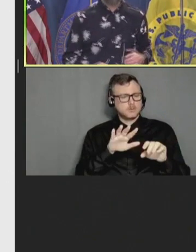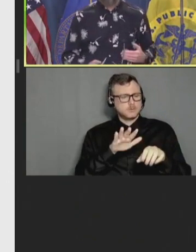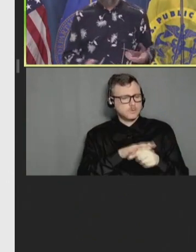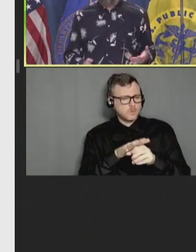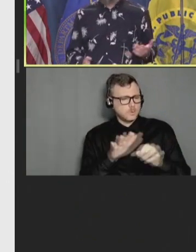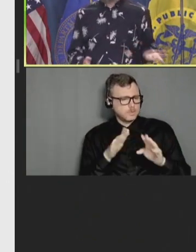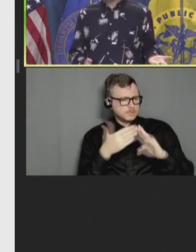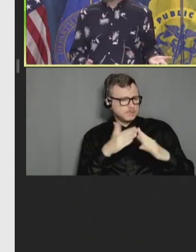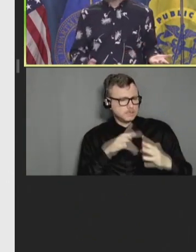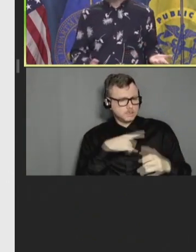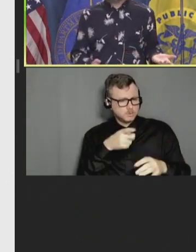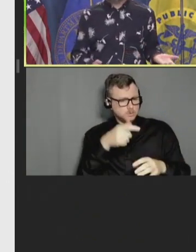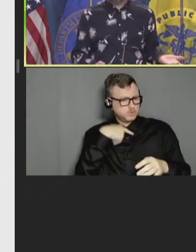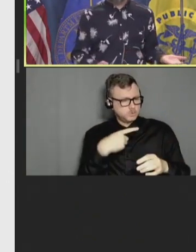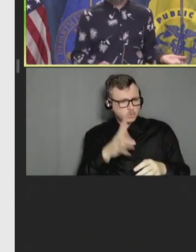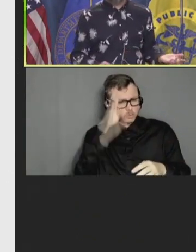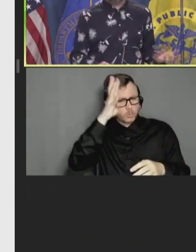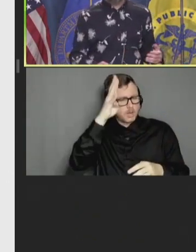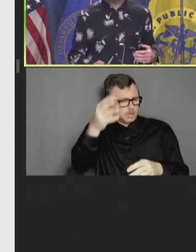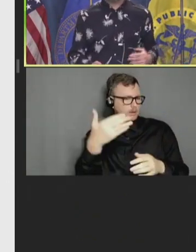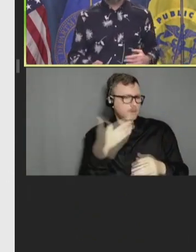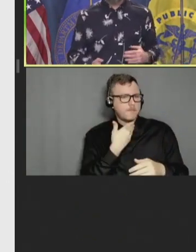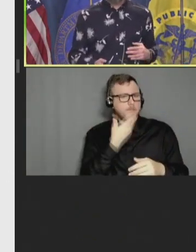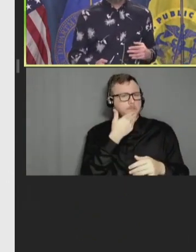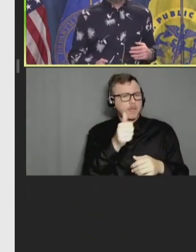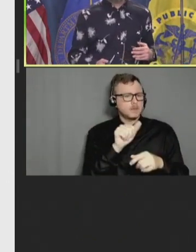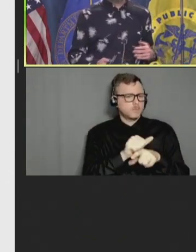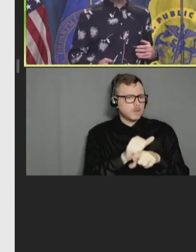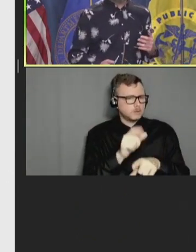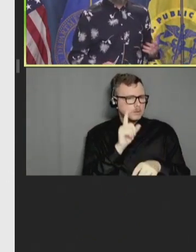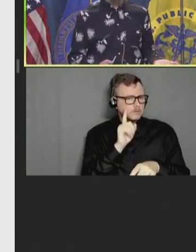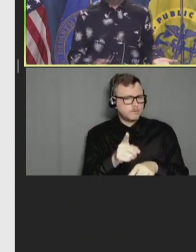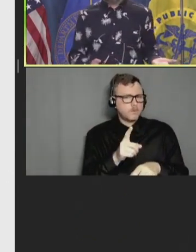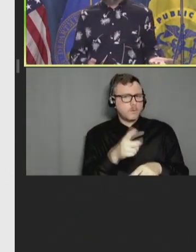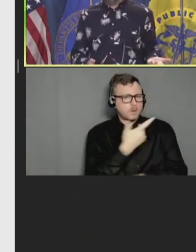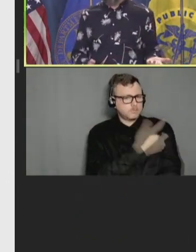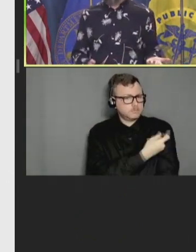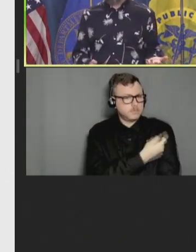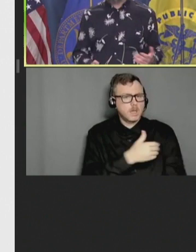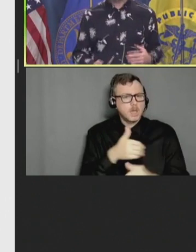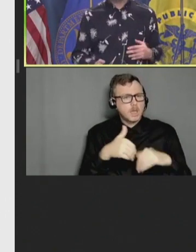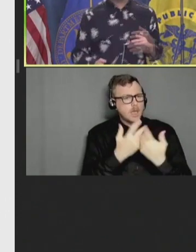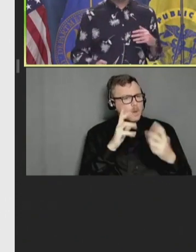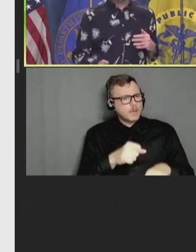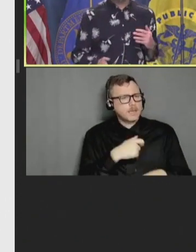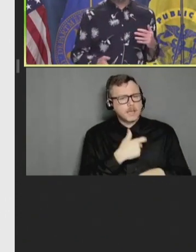innovate best practices with immunizations and see how we can build confidence. And what are